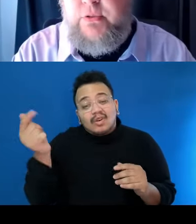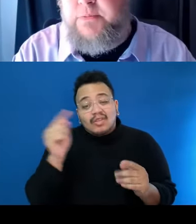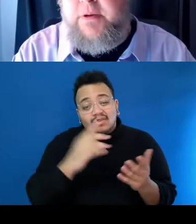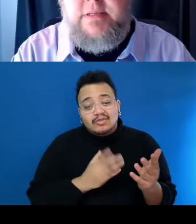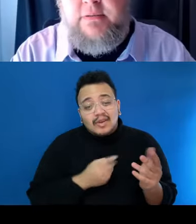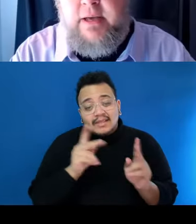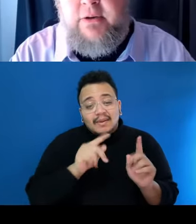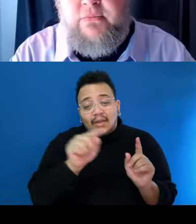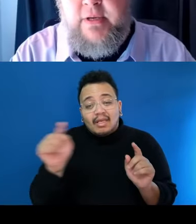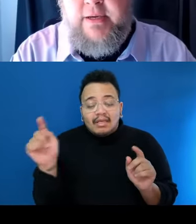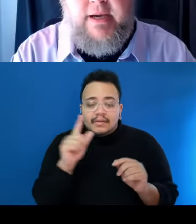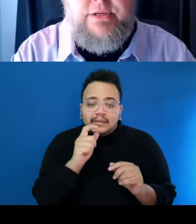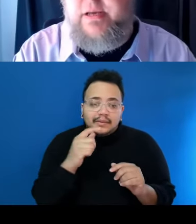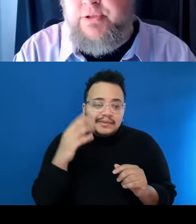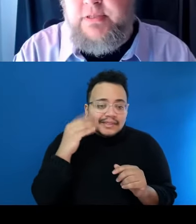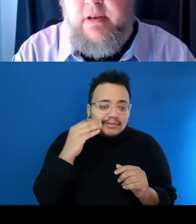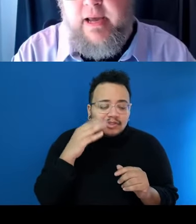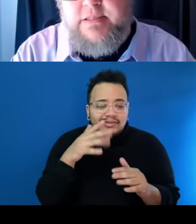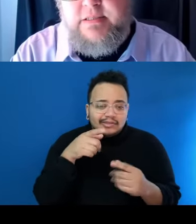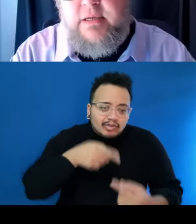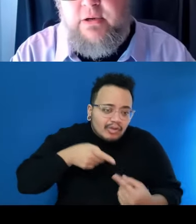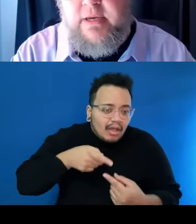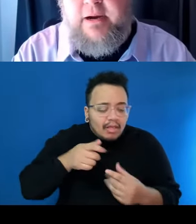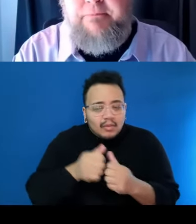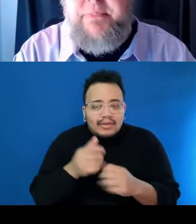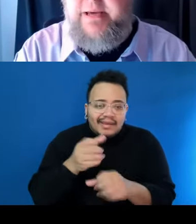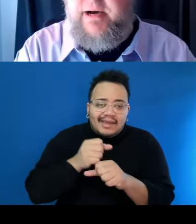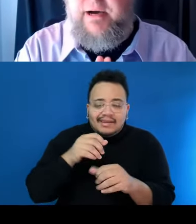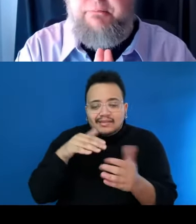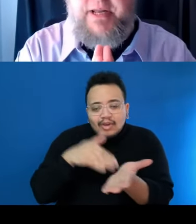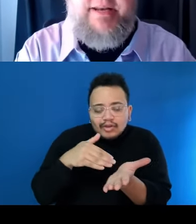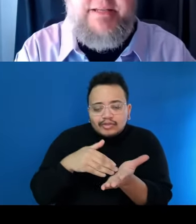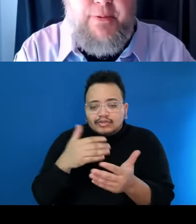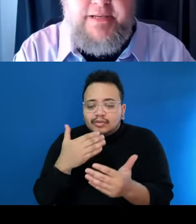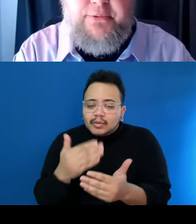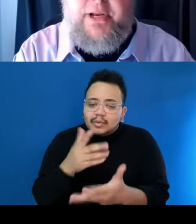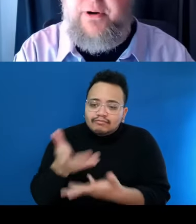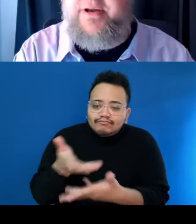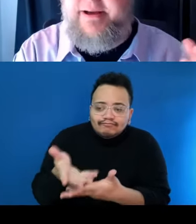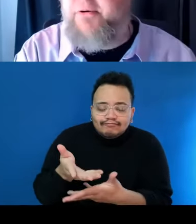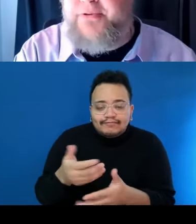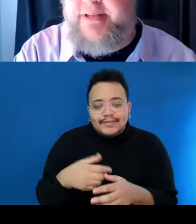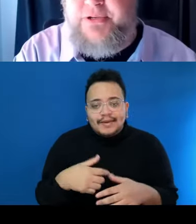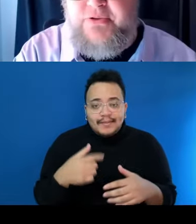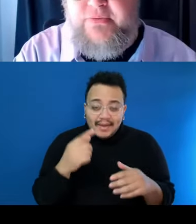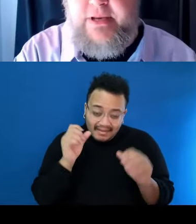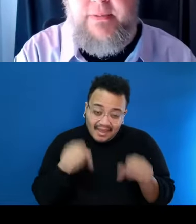who experience a lot of challenges in accessing healthcare. But it is possible, and I always like to show this video,